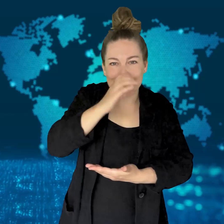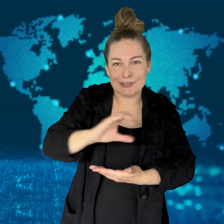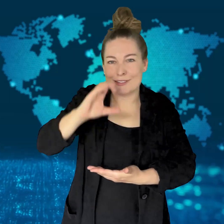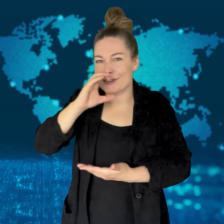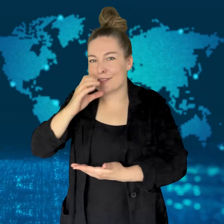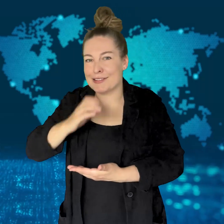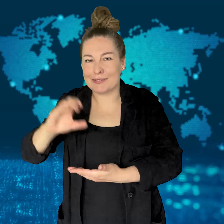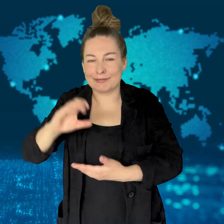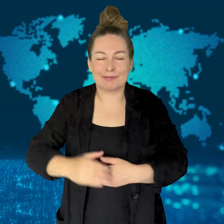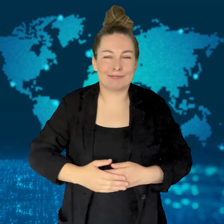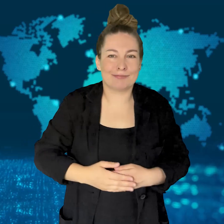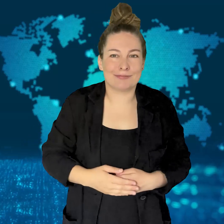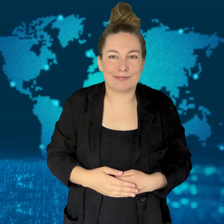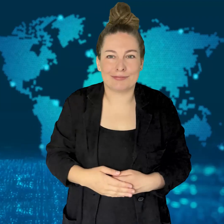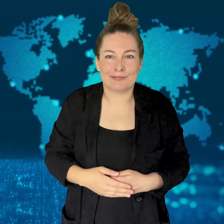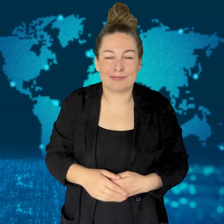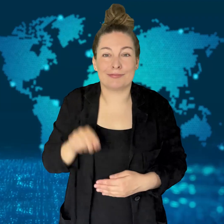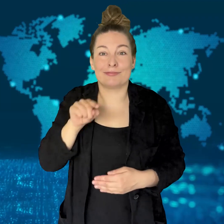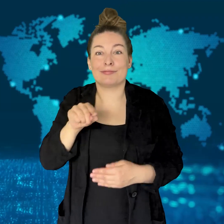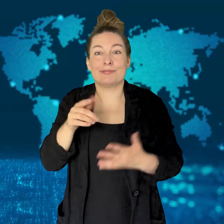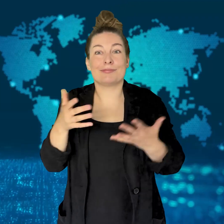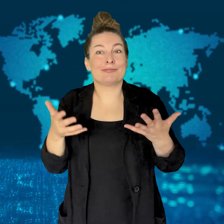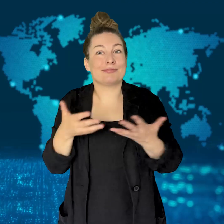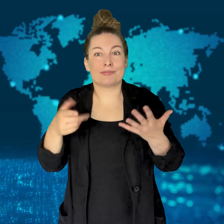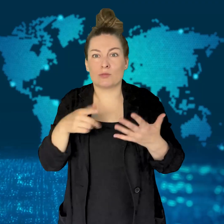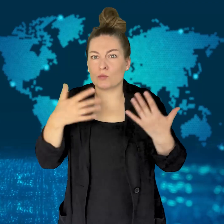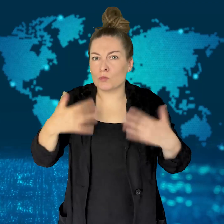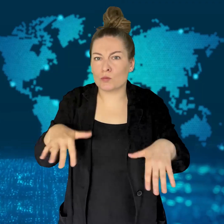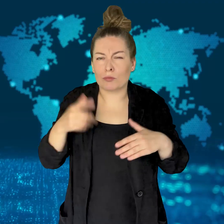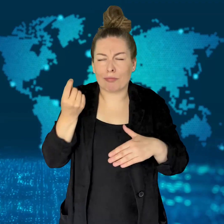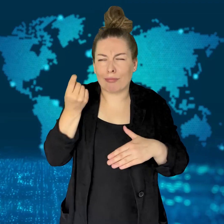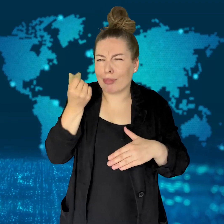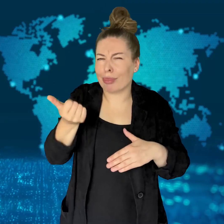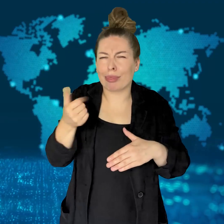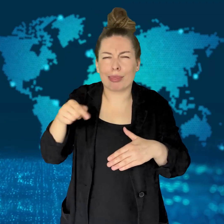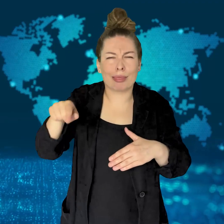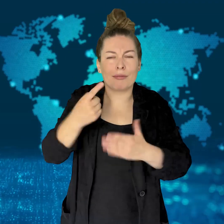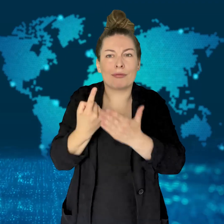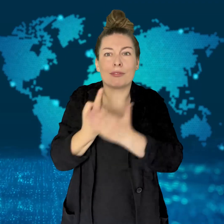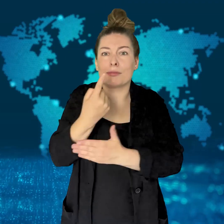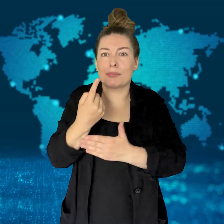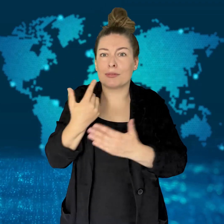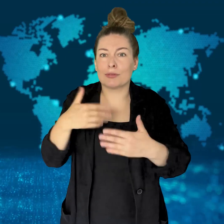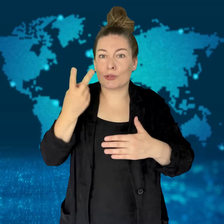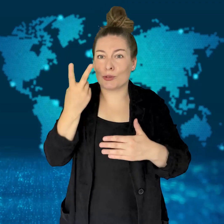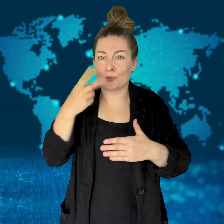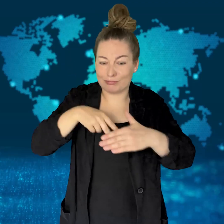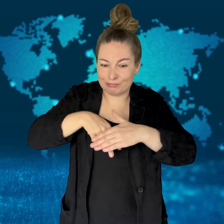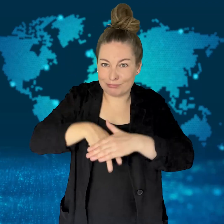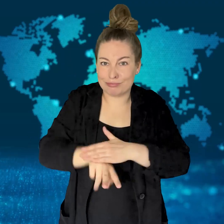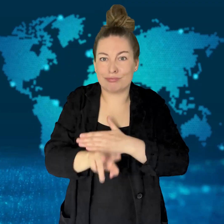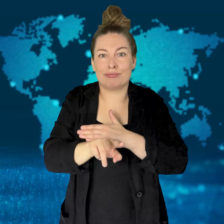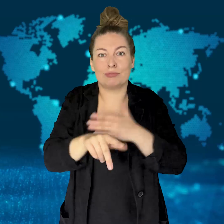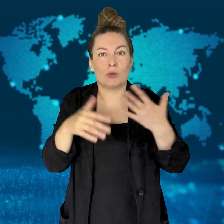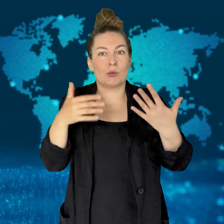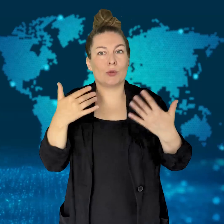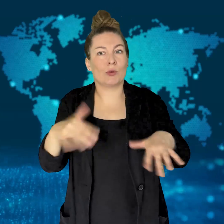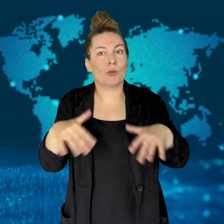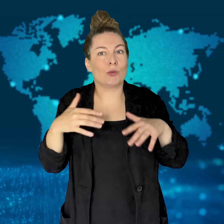an elephant to have twins. Jamjuree has now accepted both of her babies.